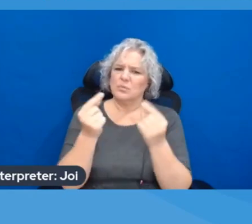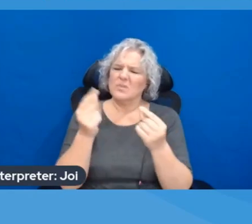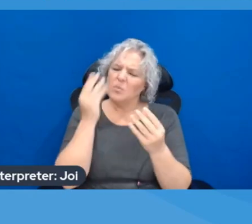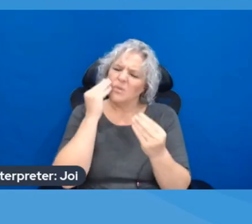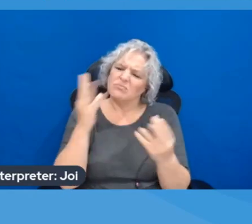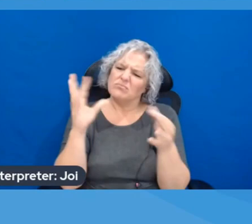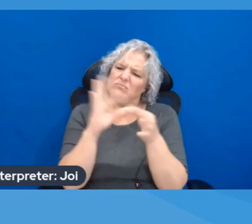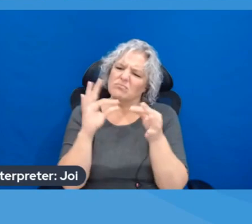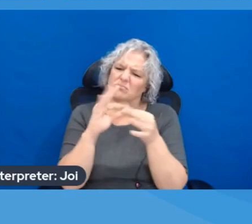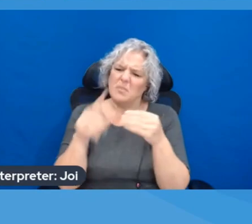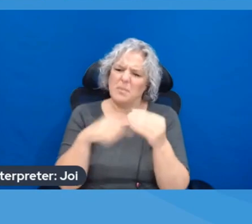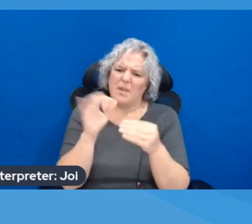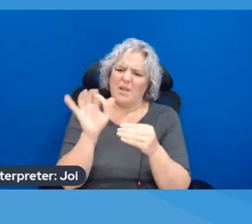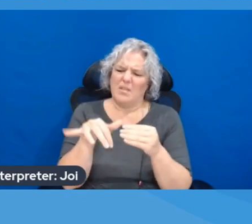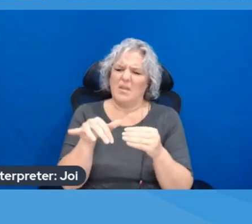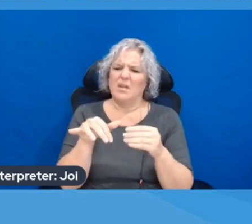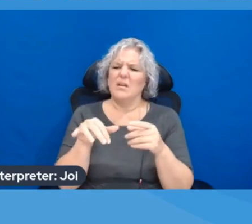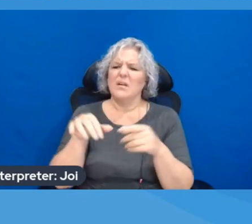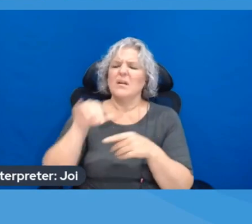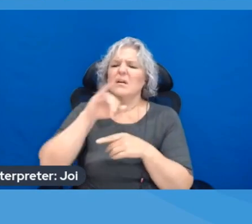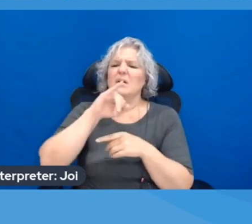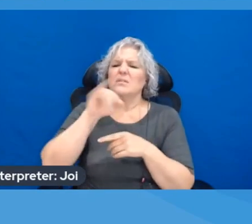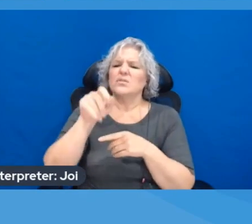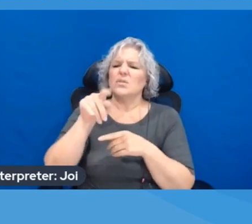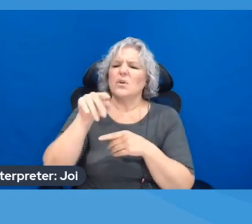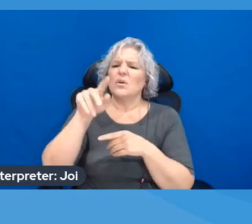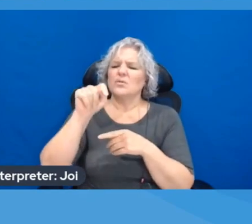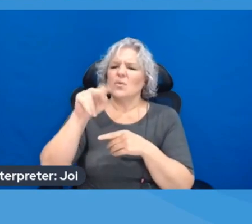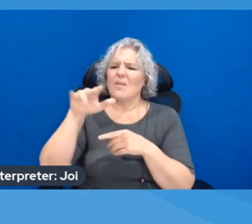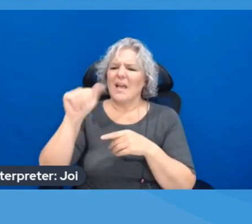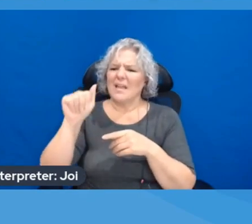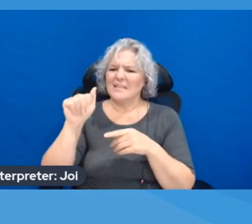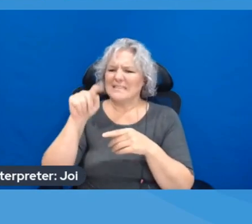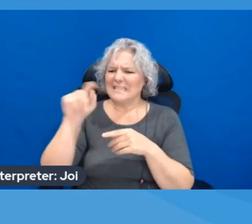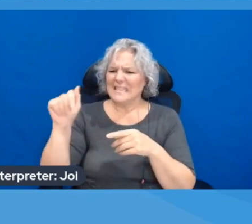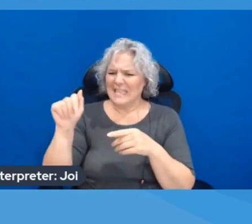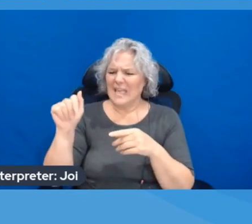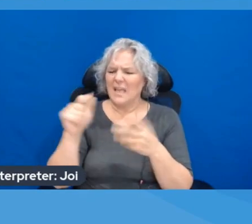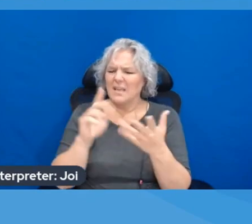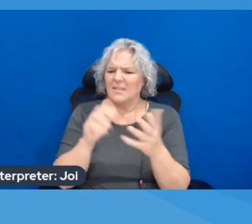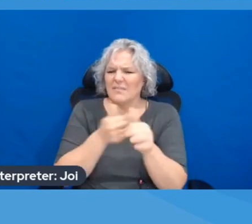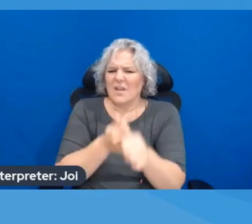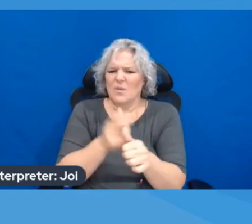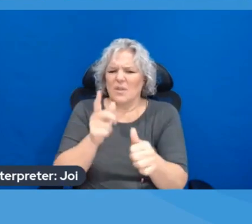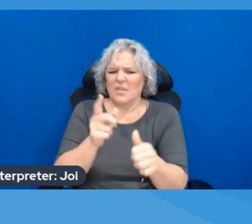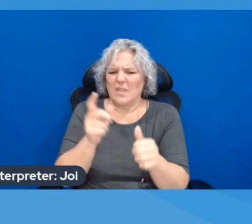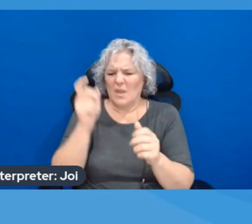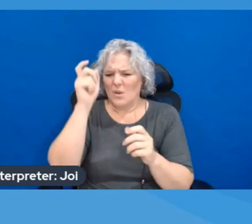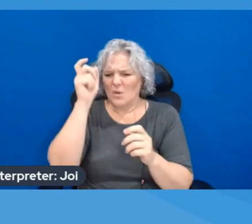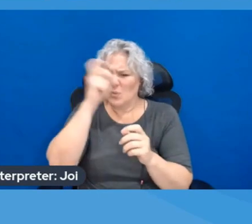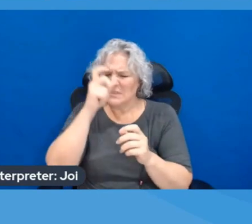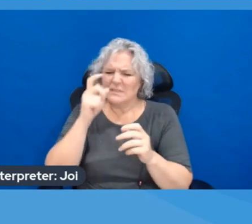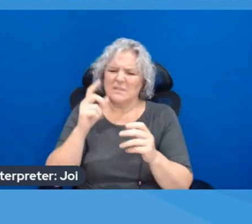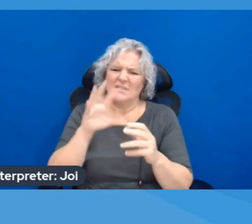They were developed by the Trohanis TA Projects at FPG based on the wisdom of our now 50 years of experience,